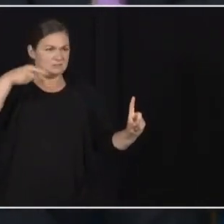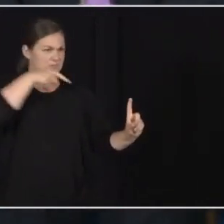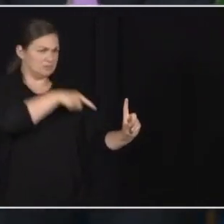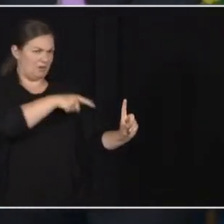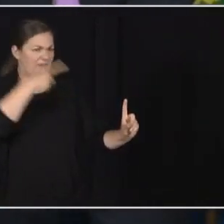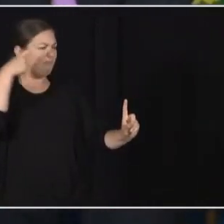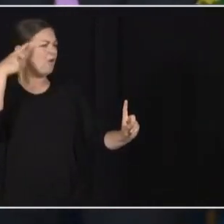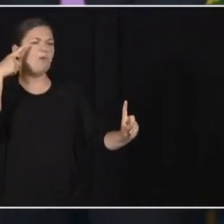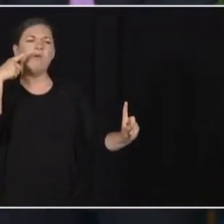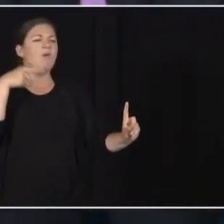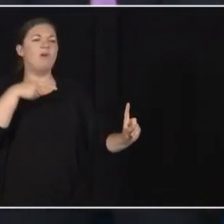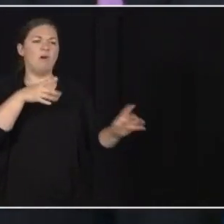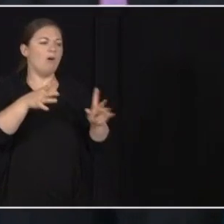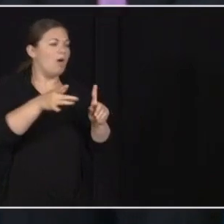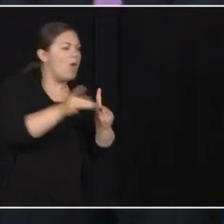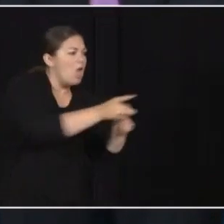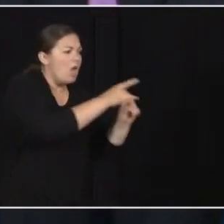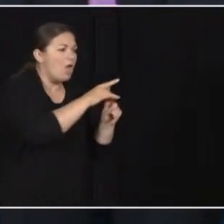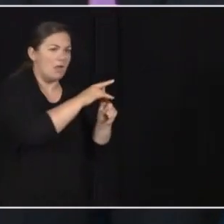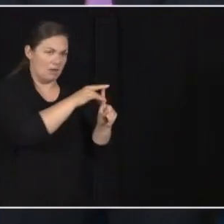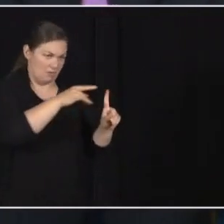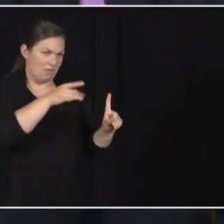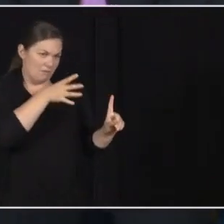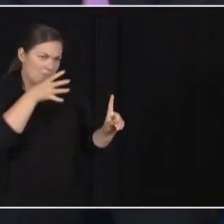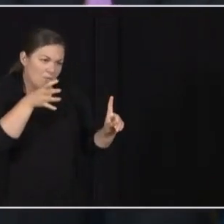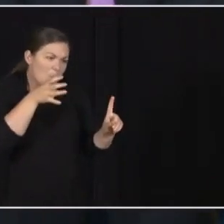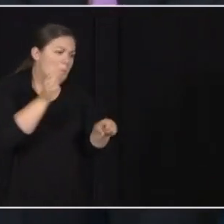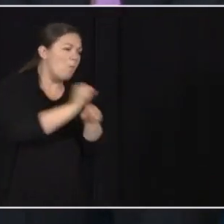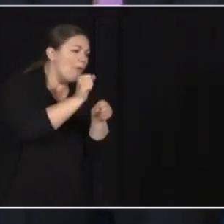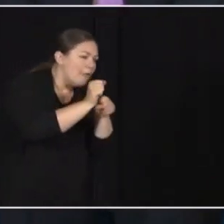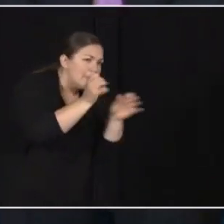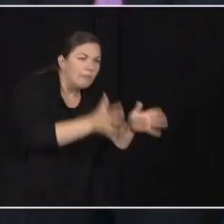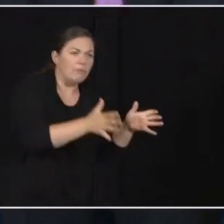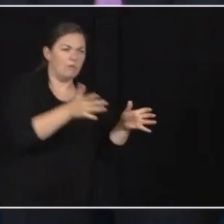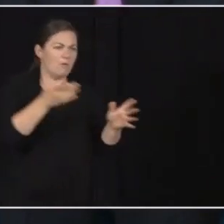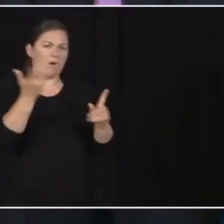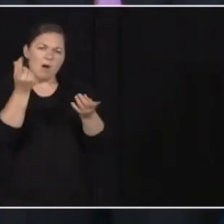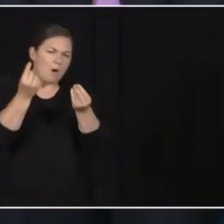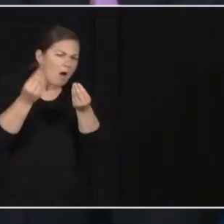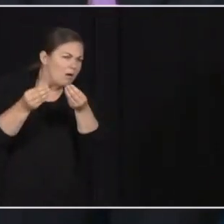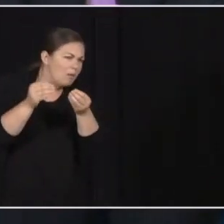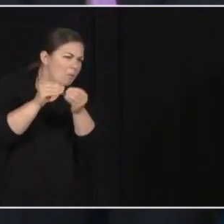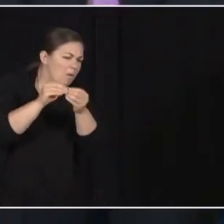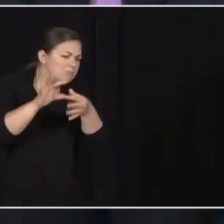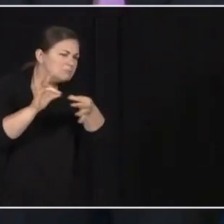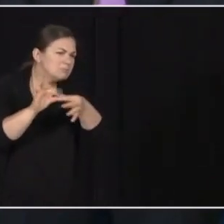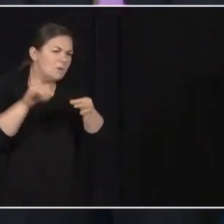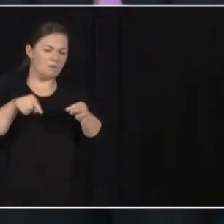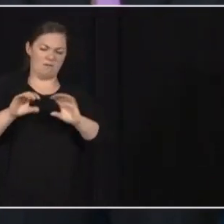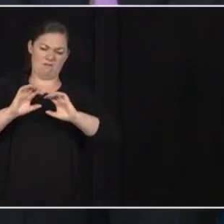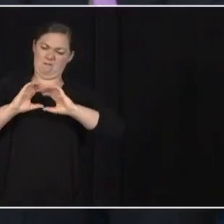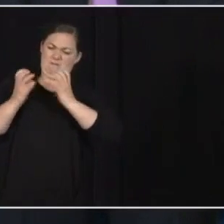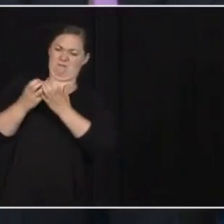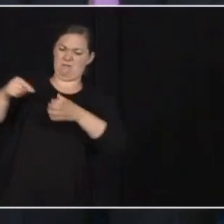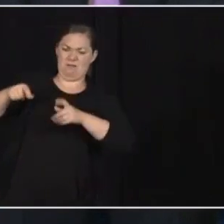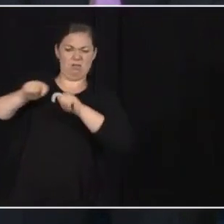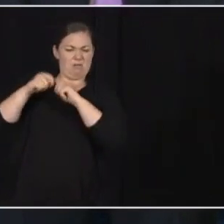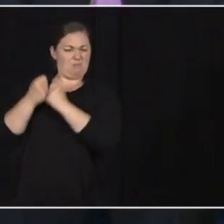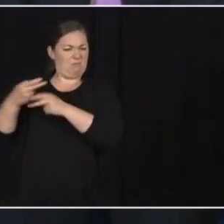To the region to deal with the migrant worker outbreaks on farms and can you tell us about that and what role they will play?